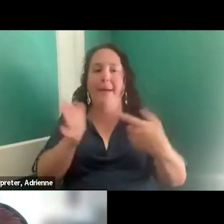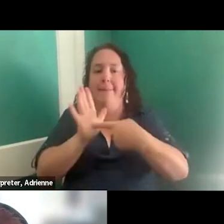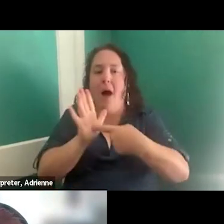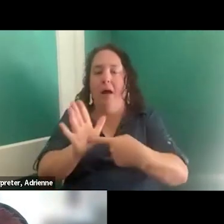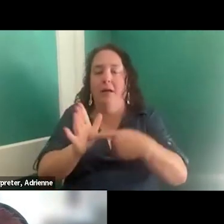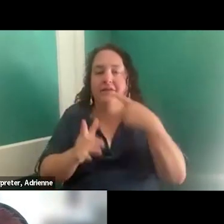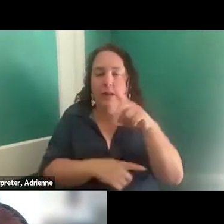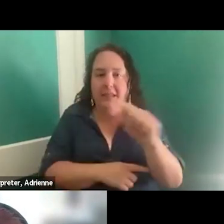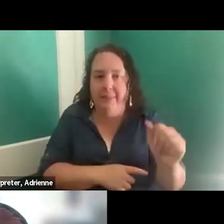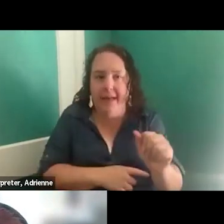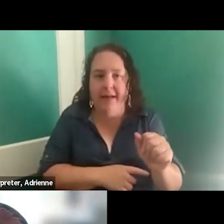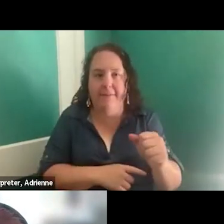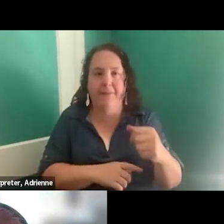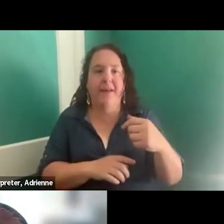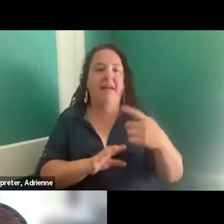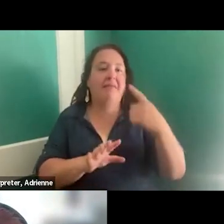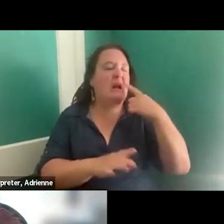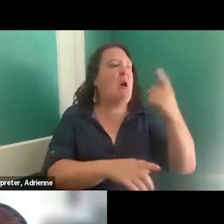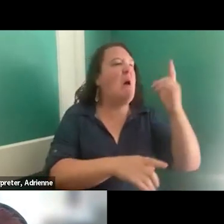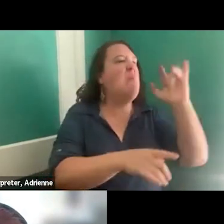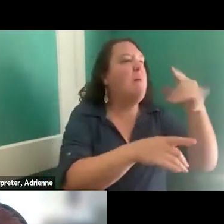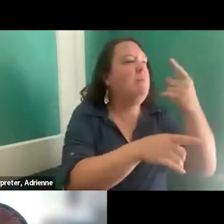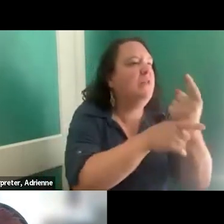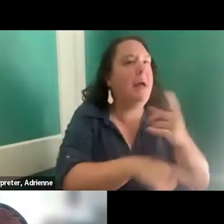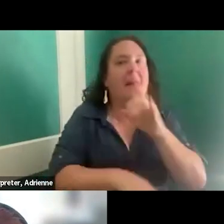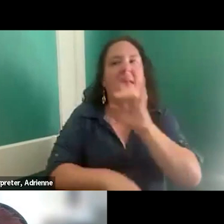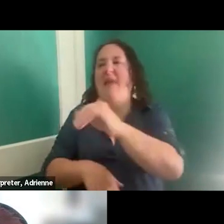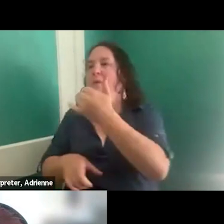Each model serves a purpose for some inquiry.